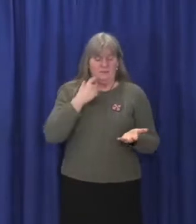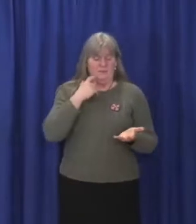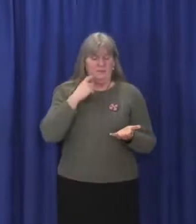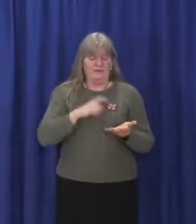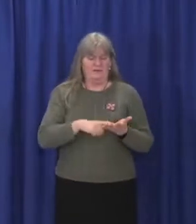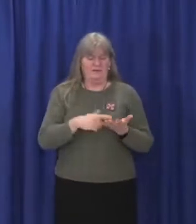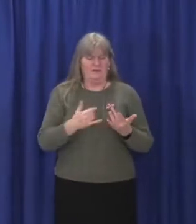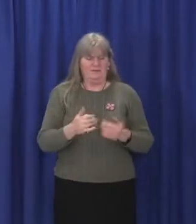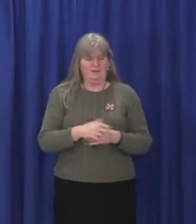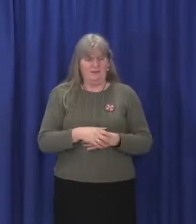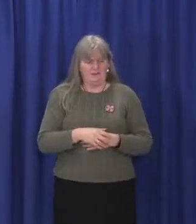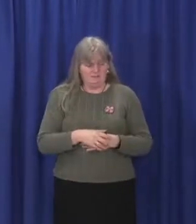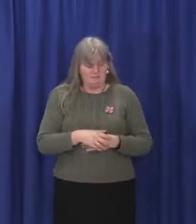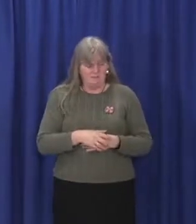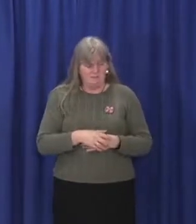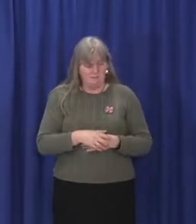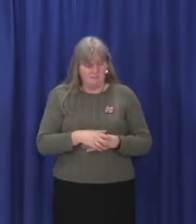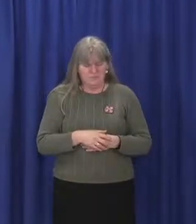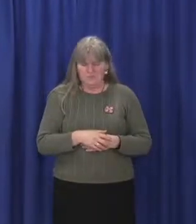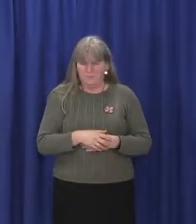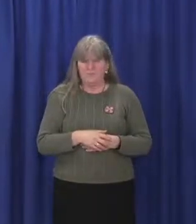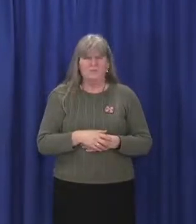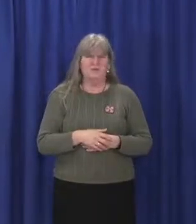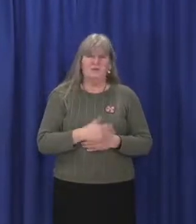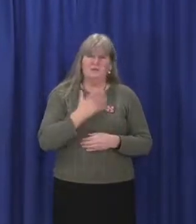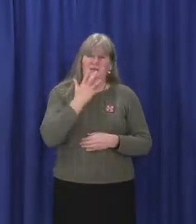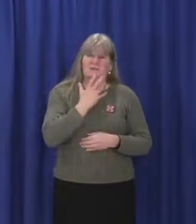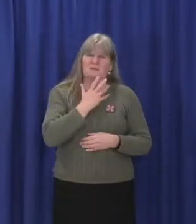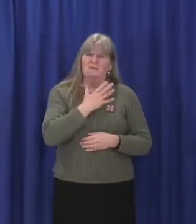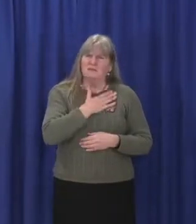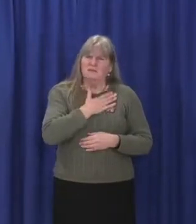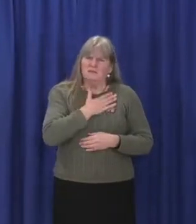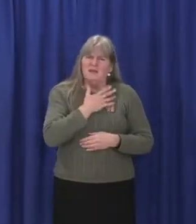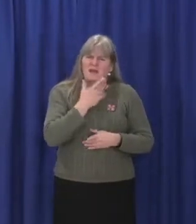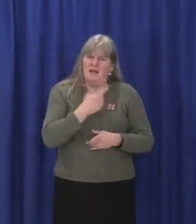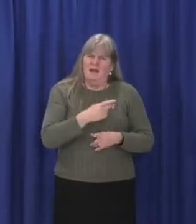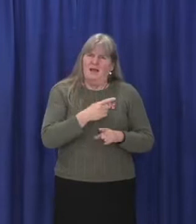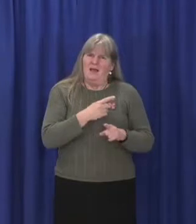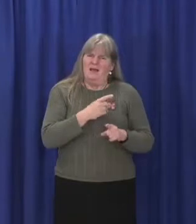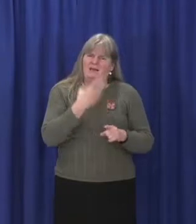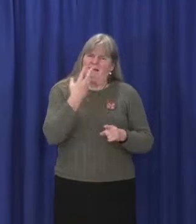incredibly sad reality that we've now lost 16 people.